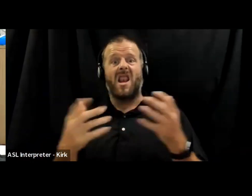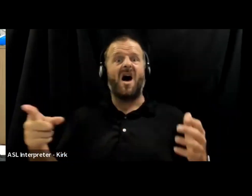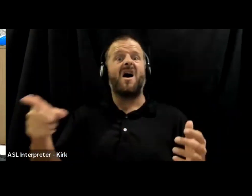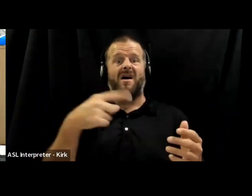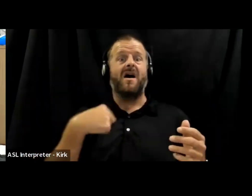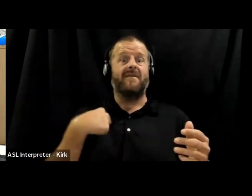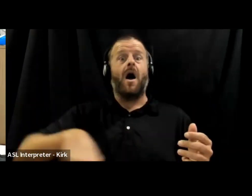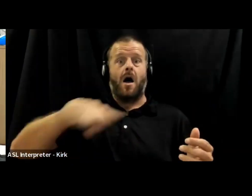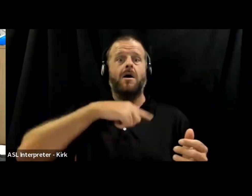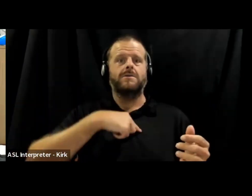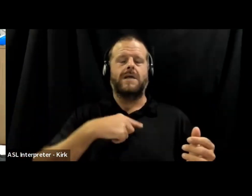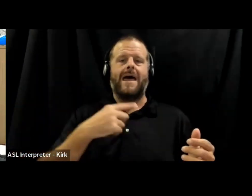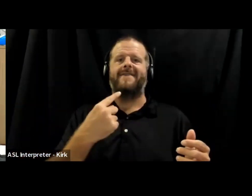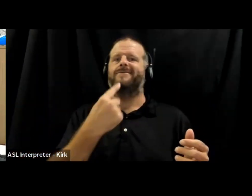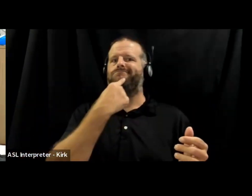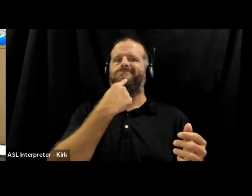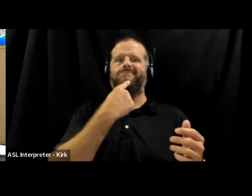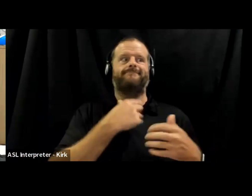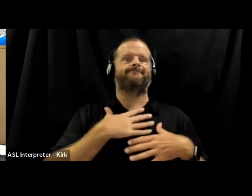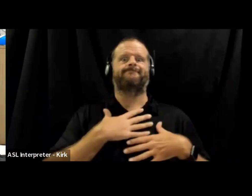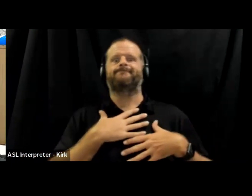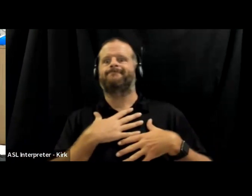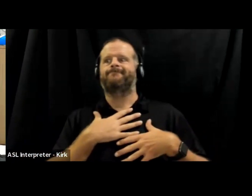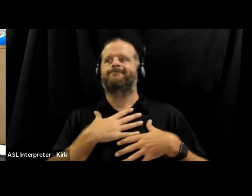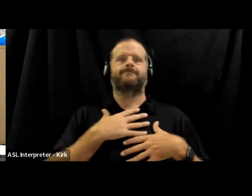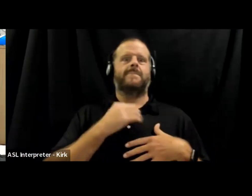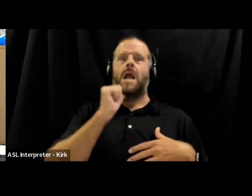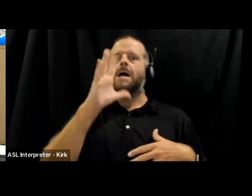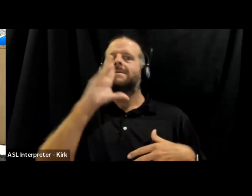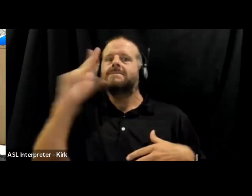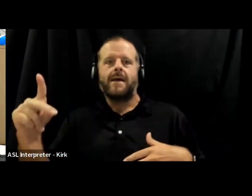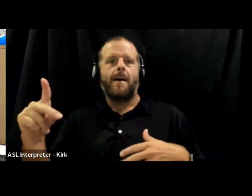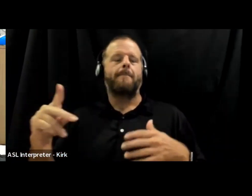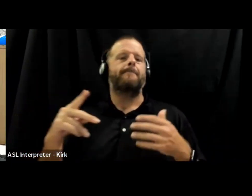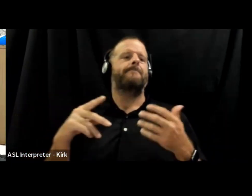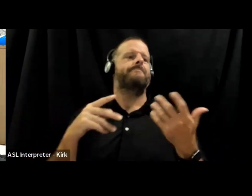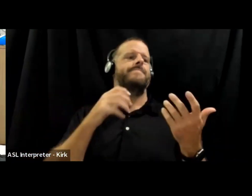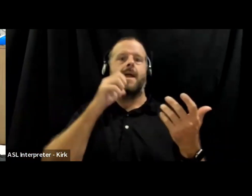in the past to speak up, right, about speaking up, about asking for things.